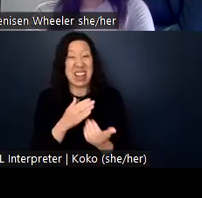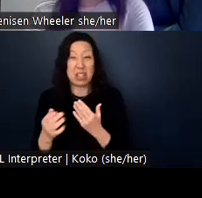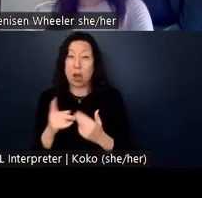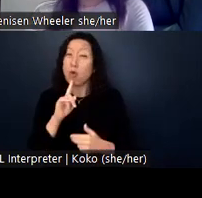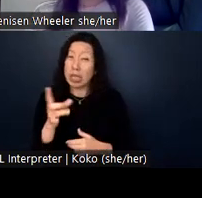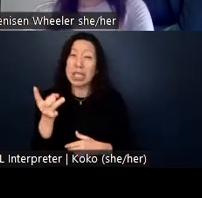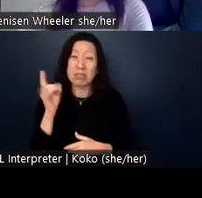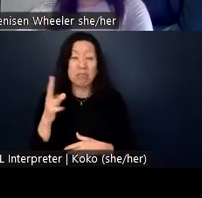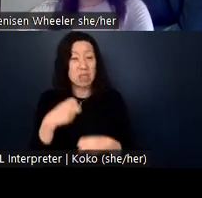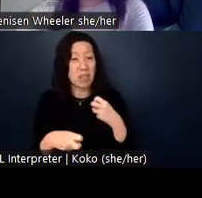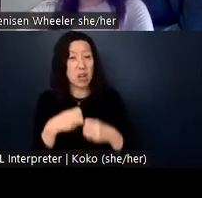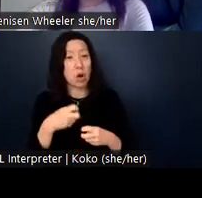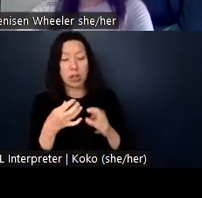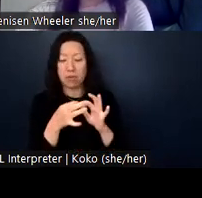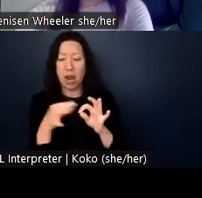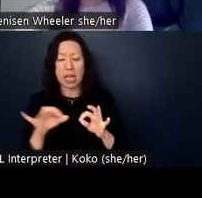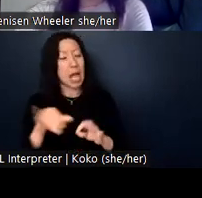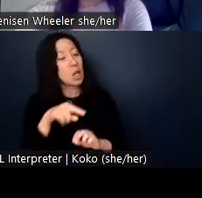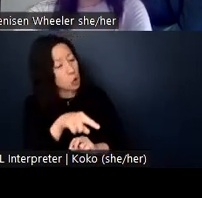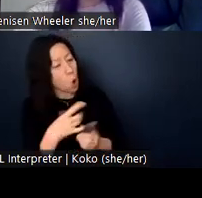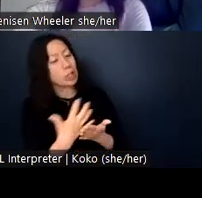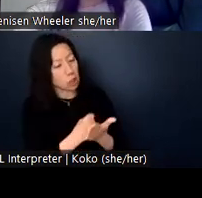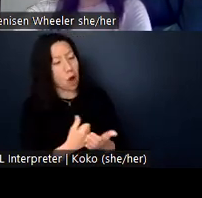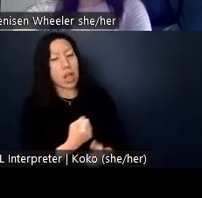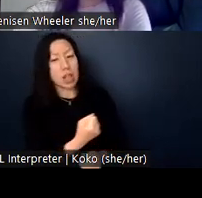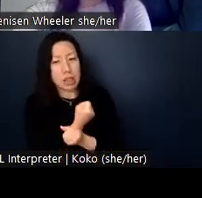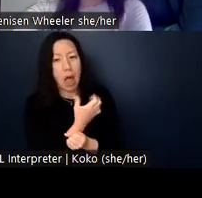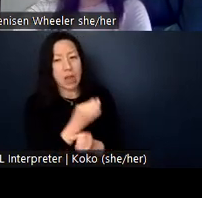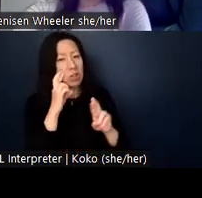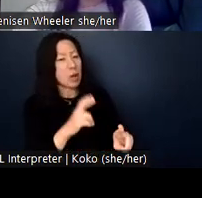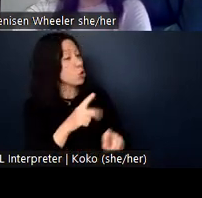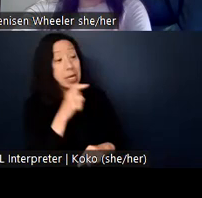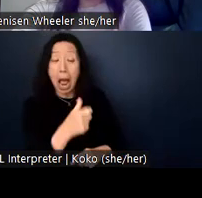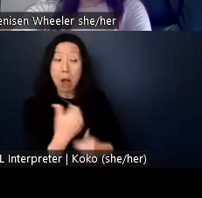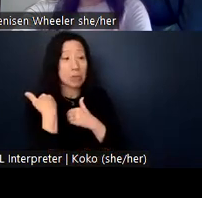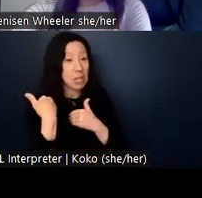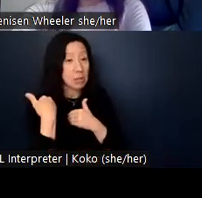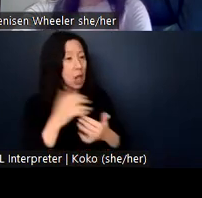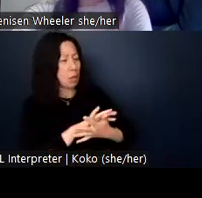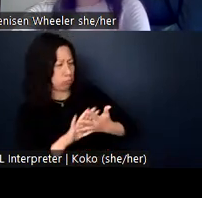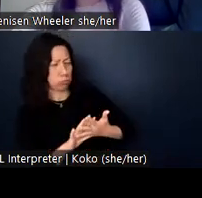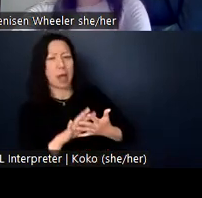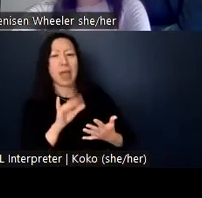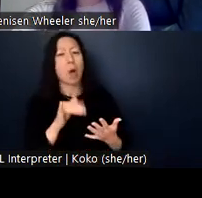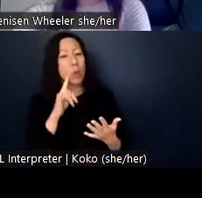respect you're not responsible for what has happened to you. 13:28:42 They all started through the empowerment of the system driver and the humanization